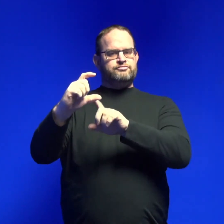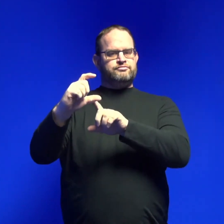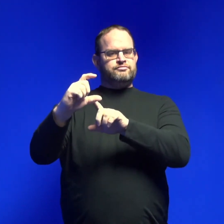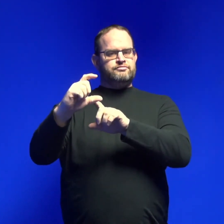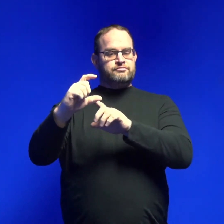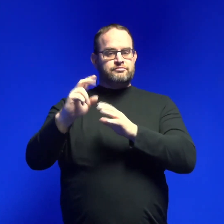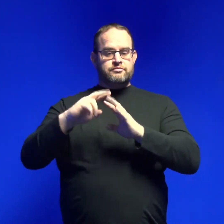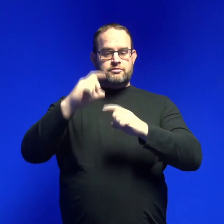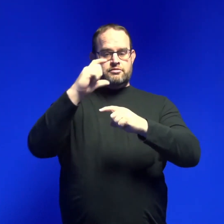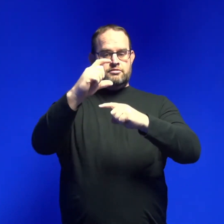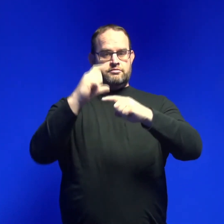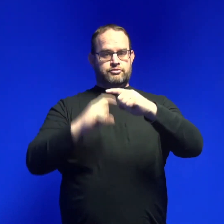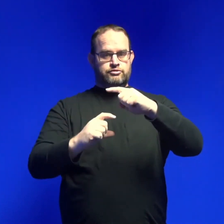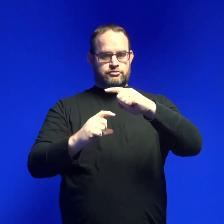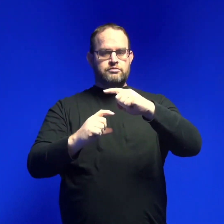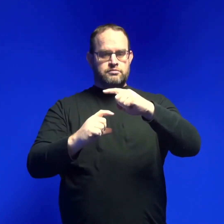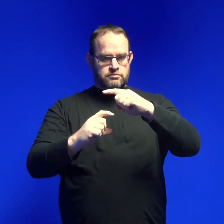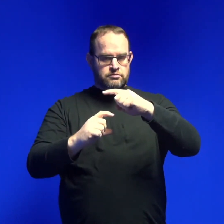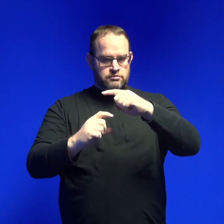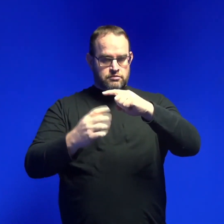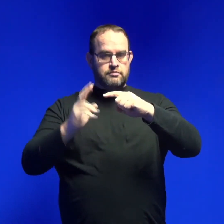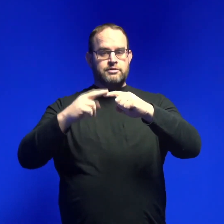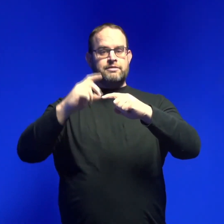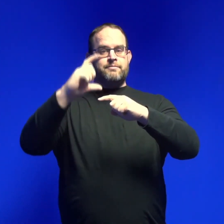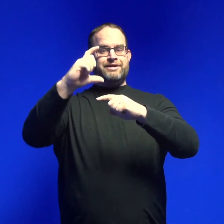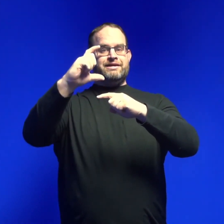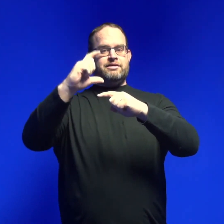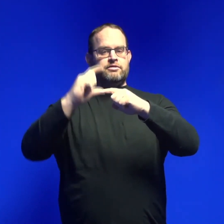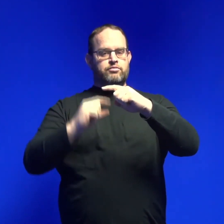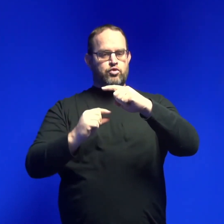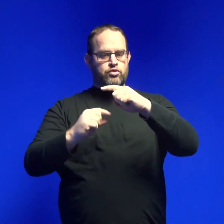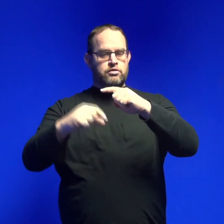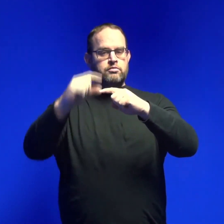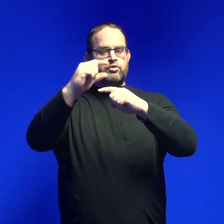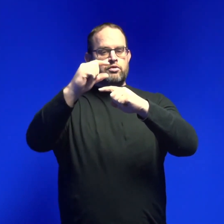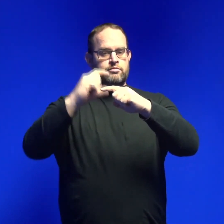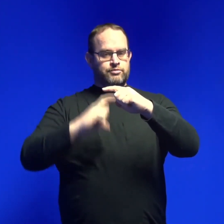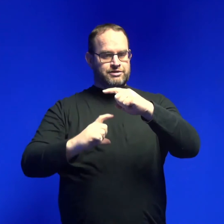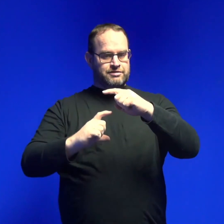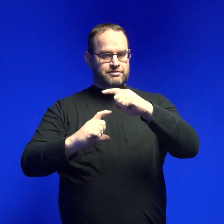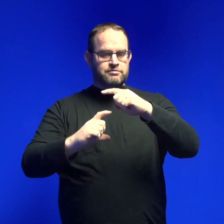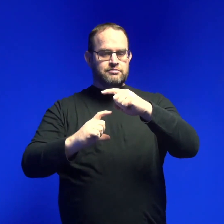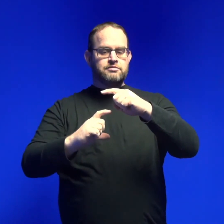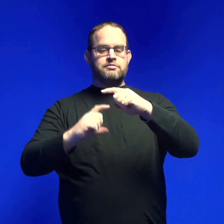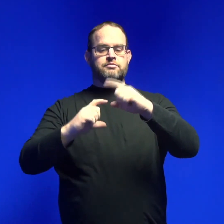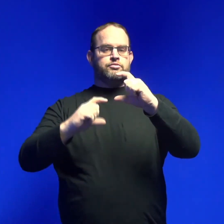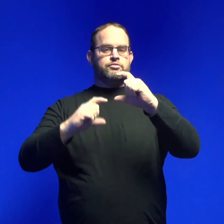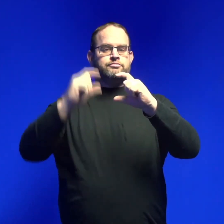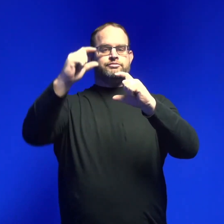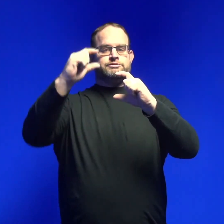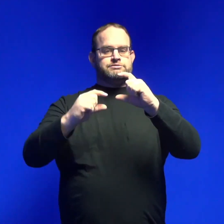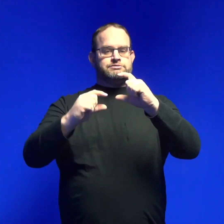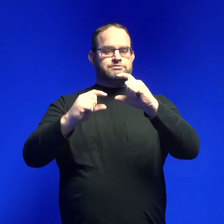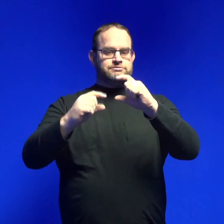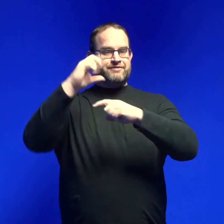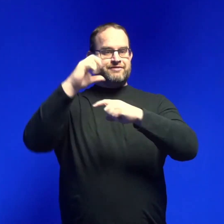When the number in the fraction is smaller, The handshape is used in different types of fraction: improper fraction, proper fraction and mixed number.